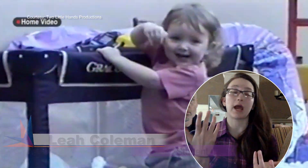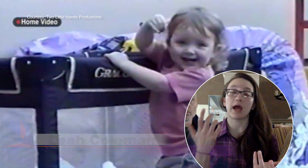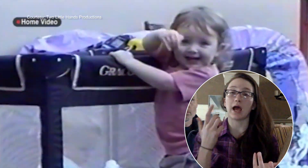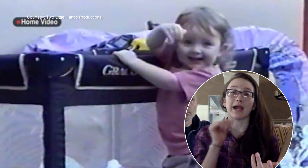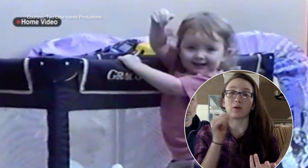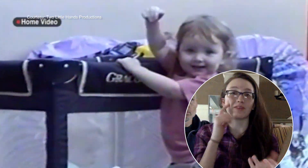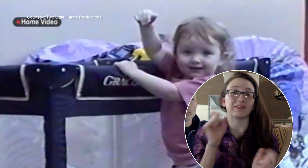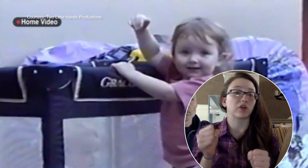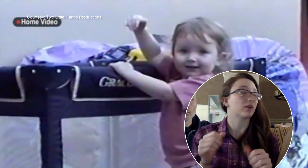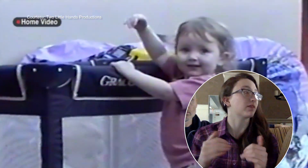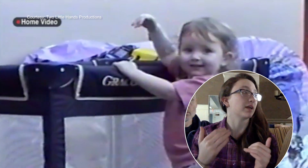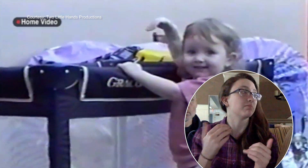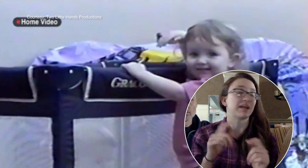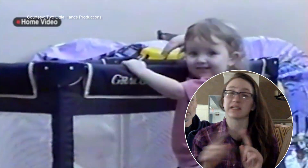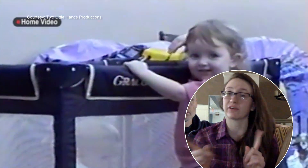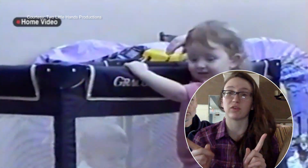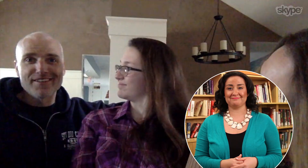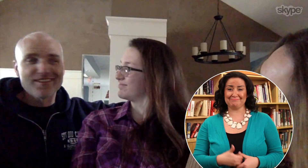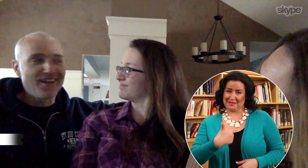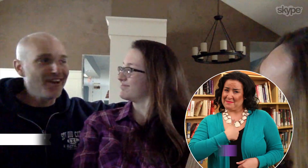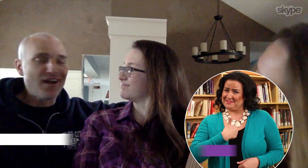think they could have done it any differently."